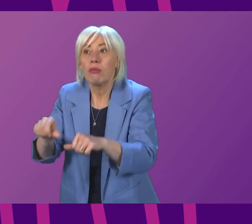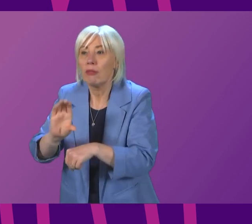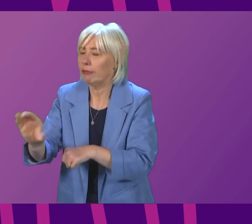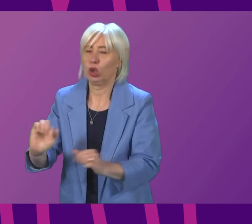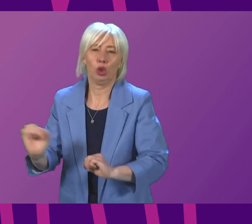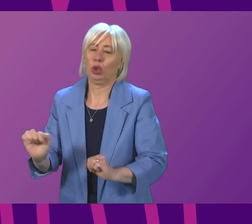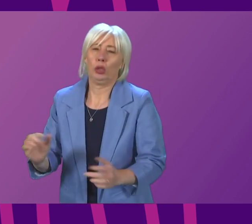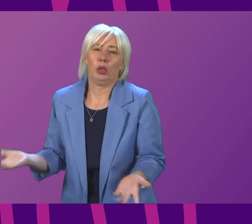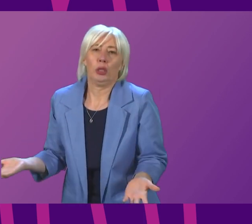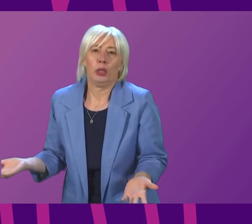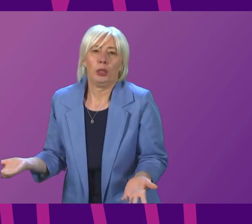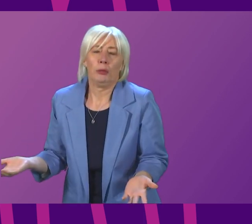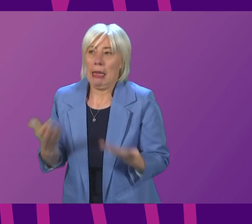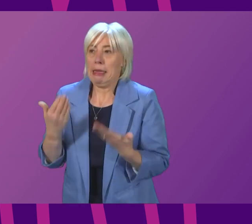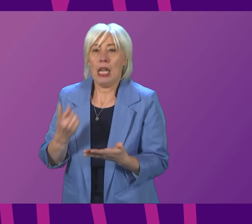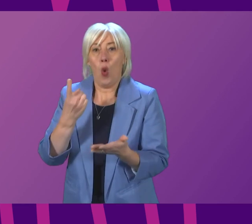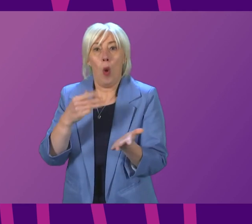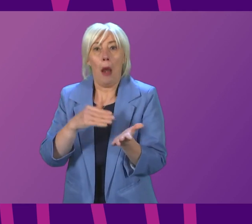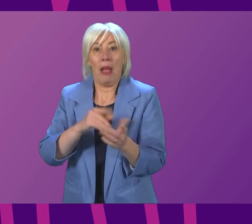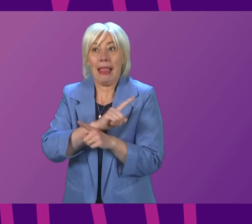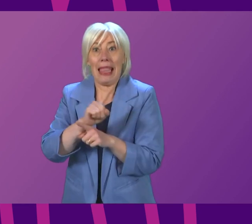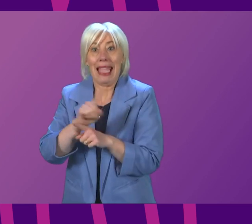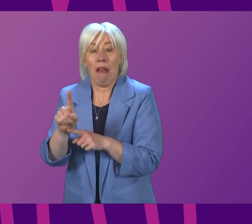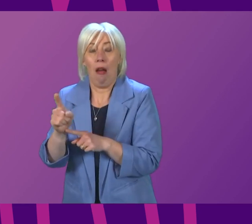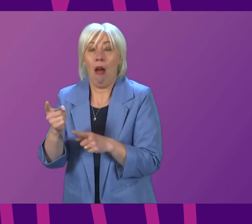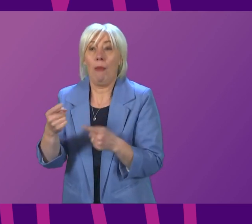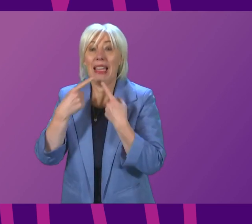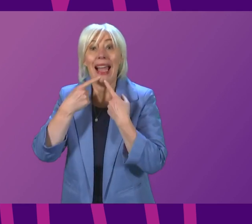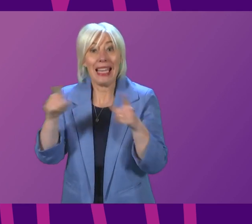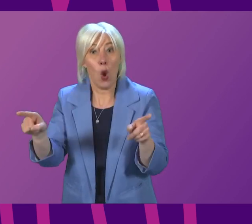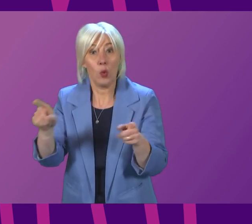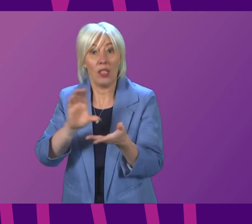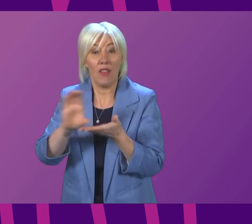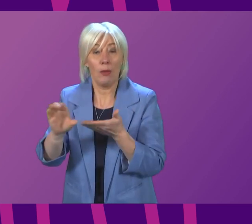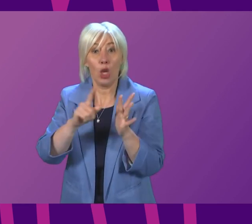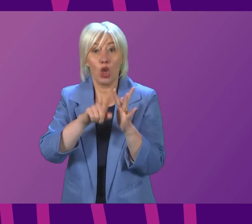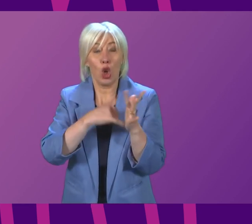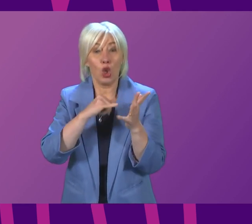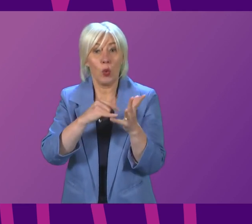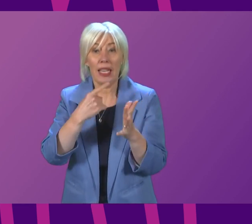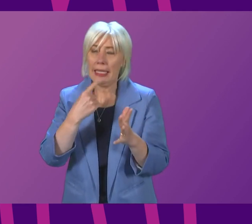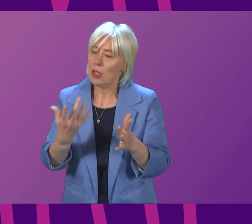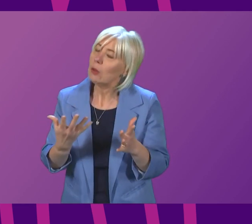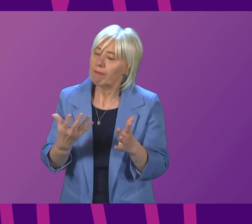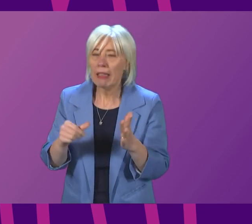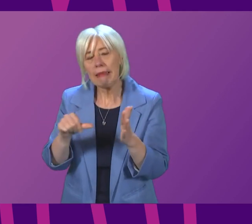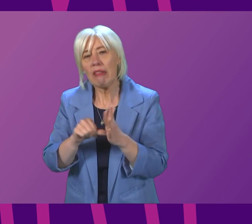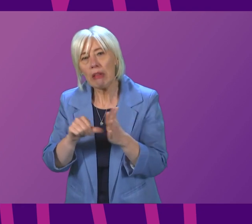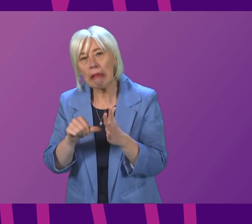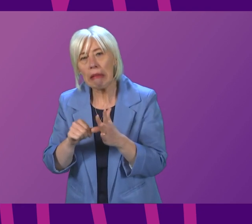Now, a month after the funding was announced, John Swinney has come forward to say that it is “difficult to give a precise timescale”